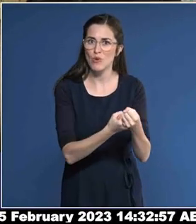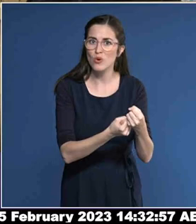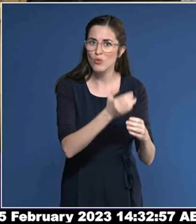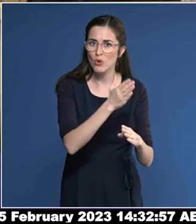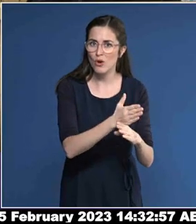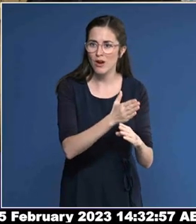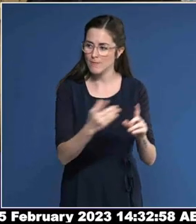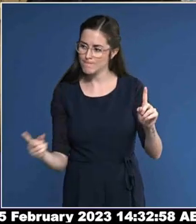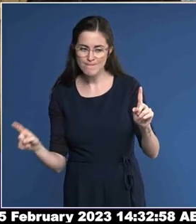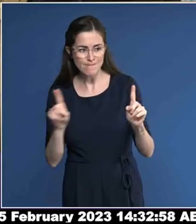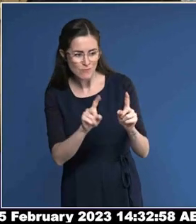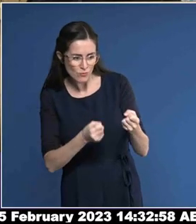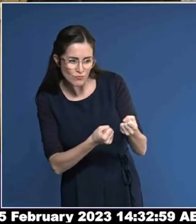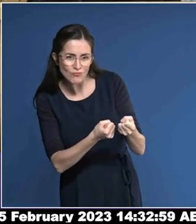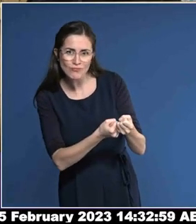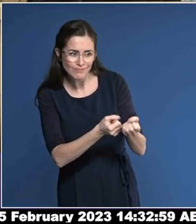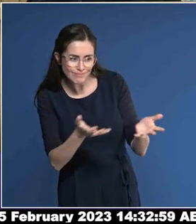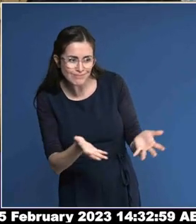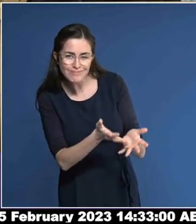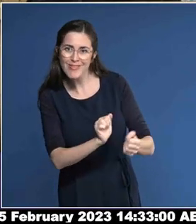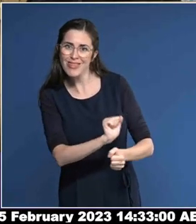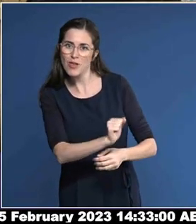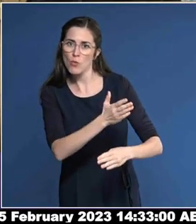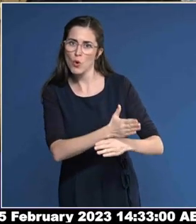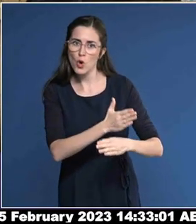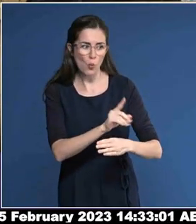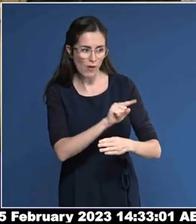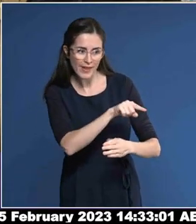role and the particular task that they - that need to be the priority.